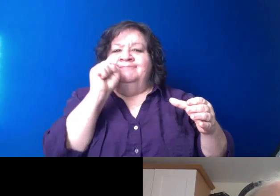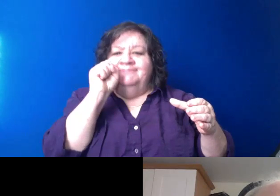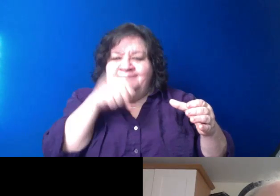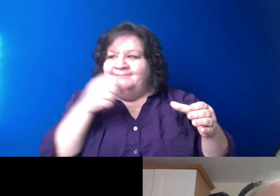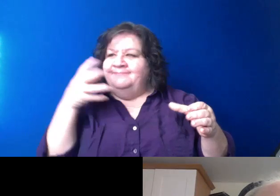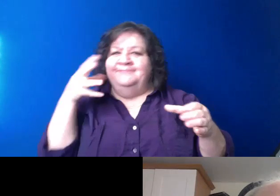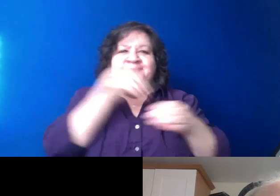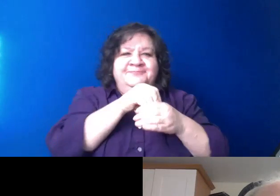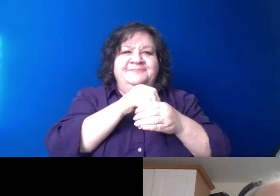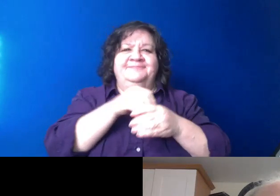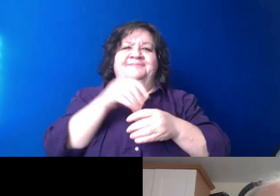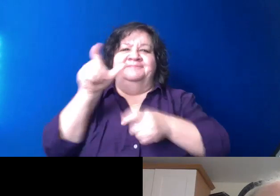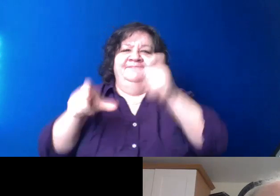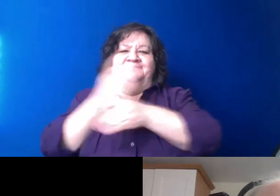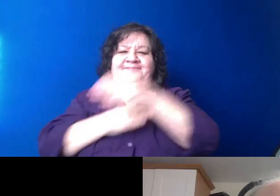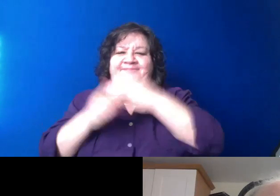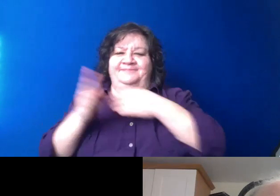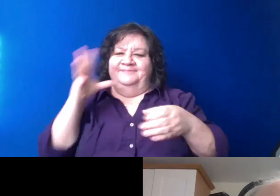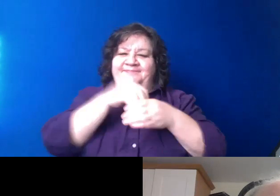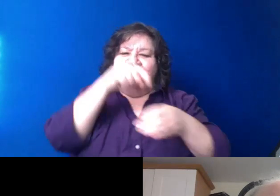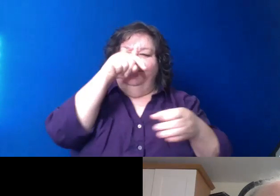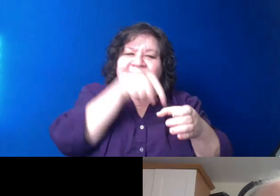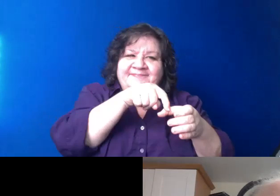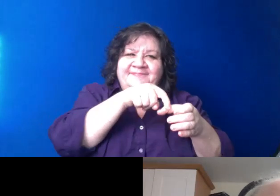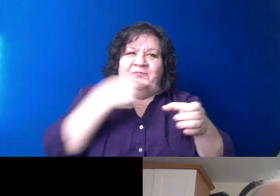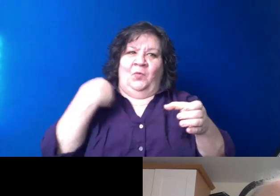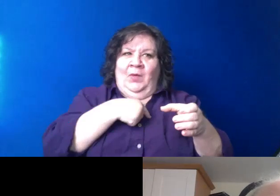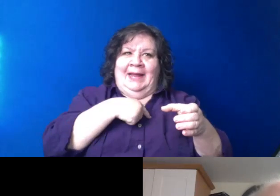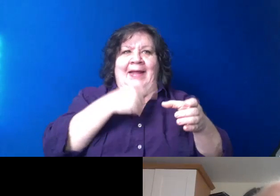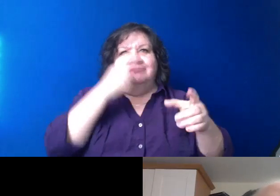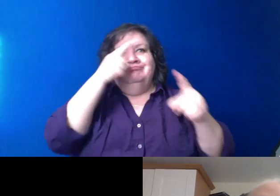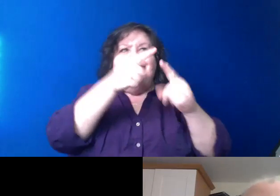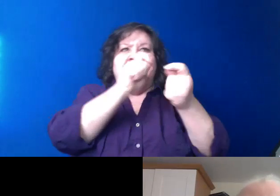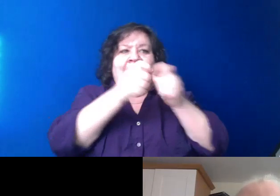and and pull together a strategy is something that that is needed and we're very happy to support